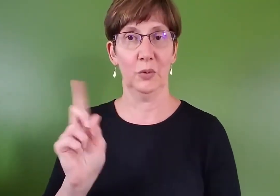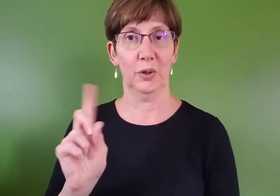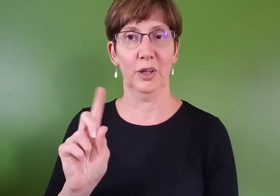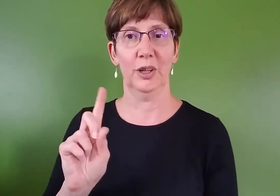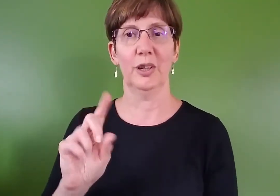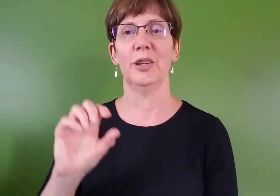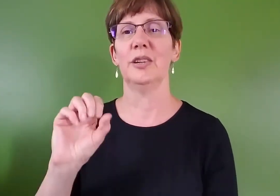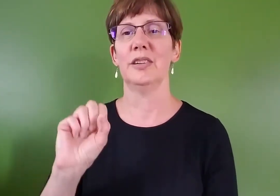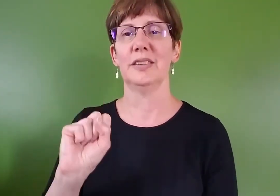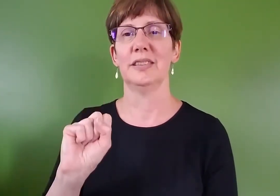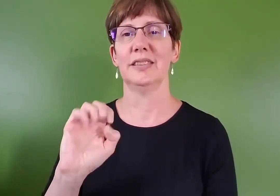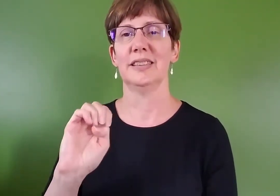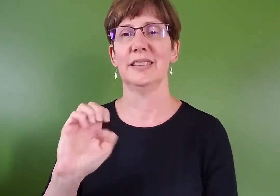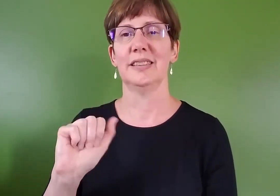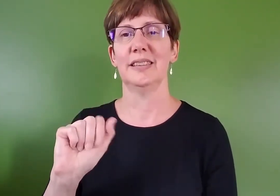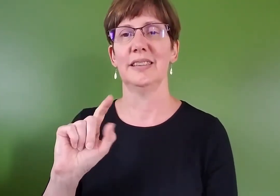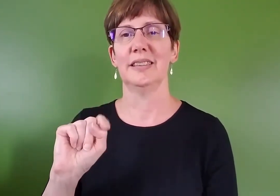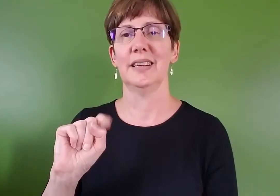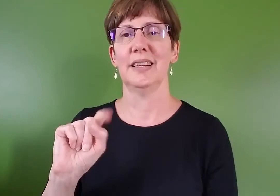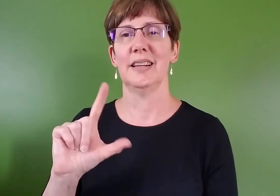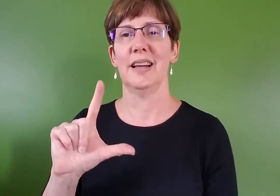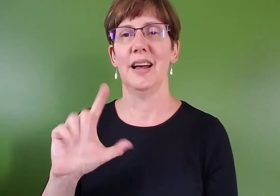I live in Seattle, Washington.